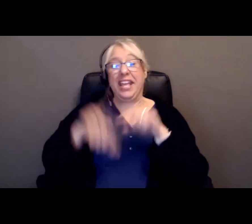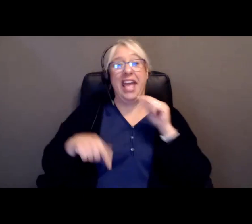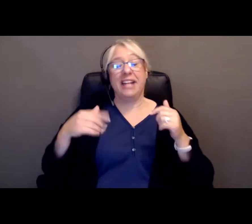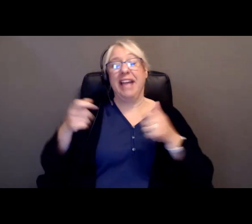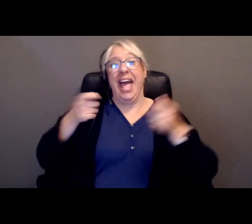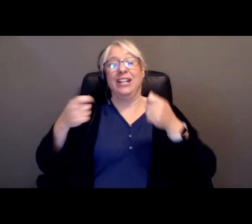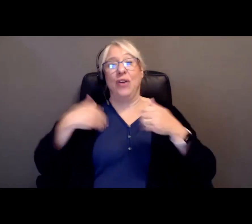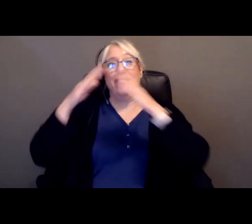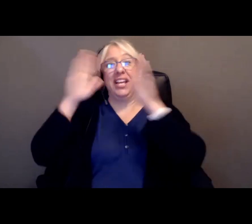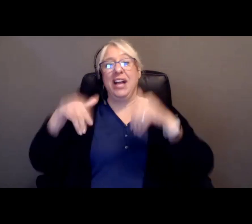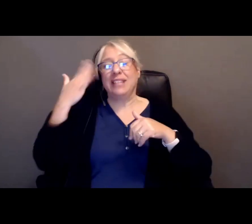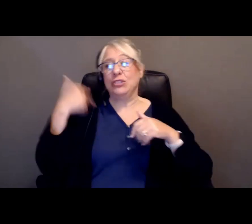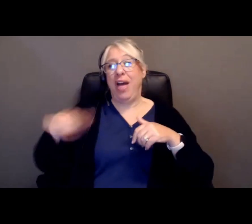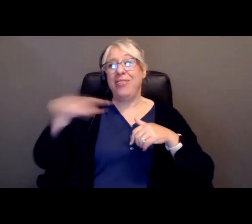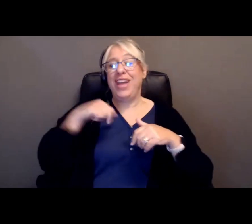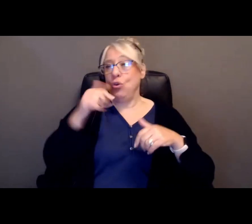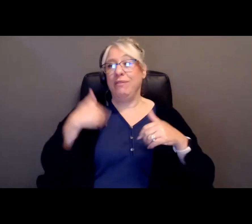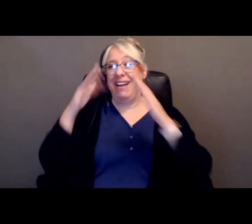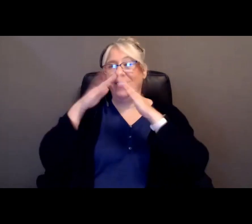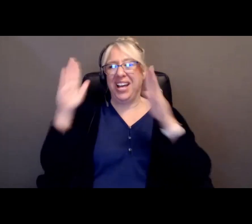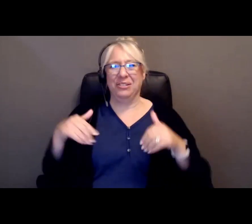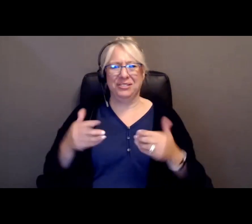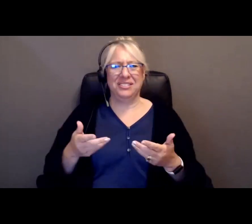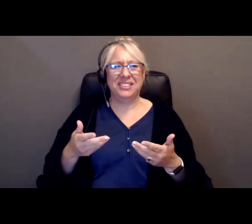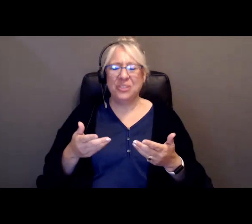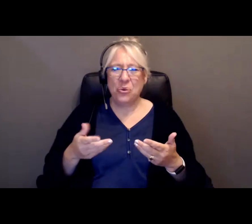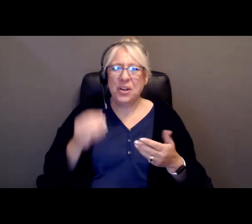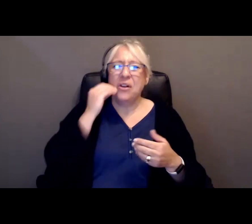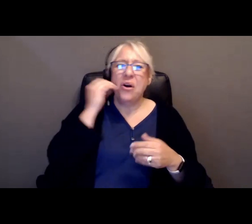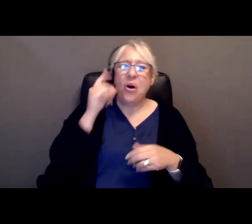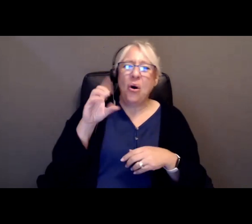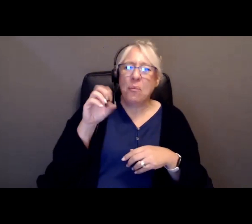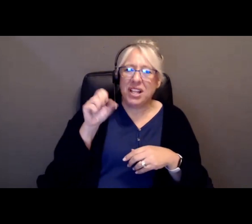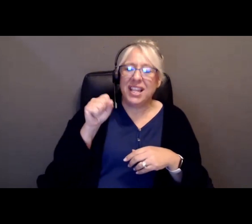none of them are housed. As opposed to being homeless, creating a constant state of distress